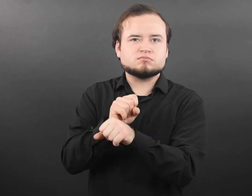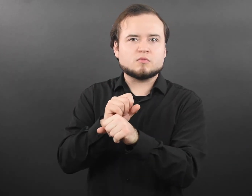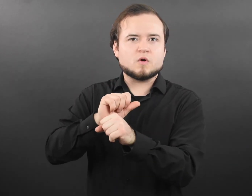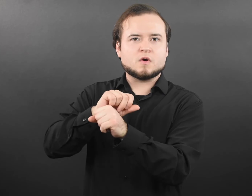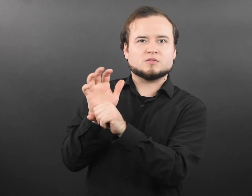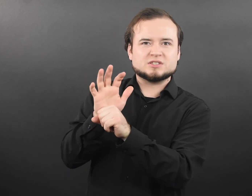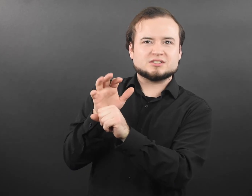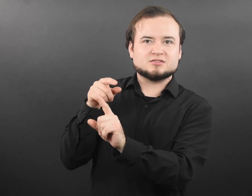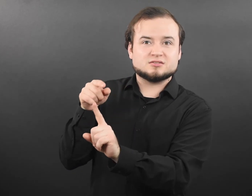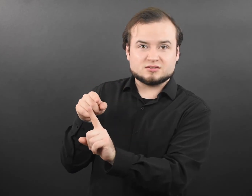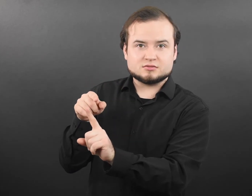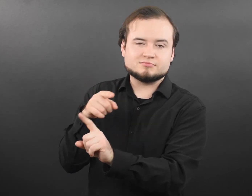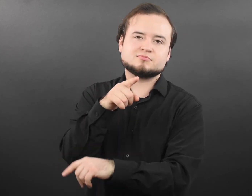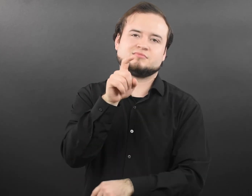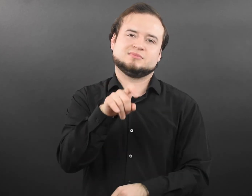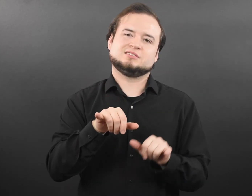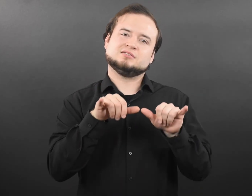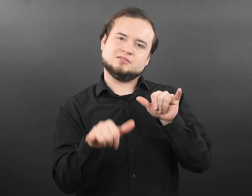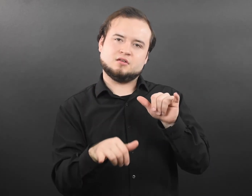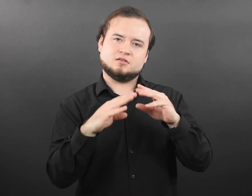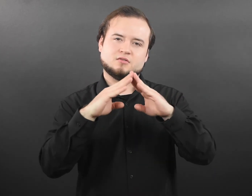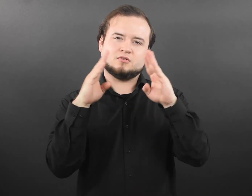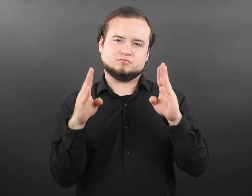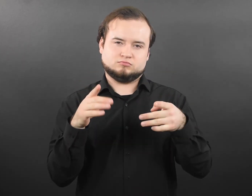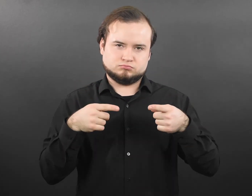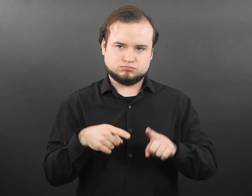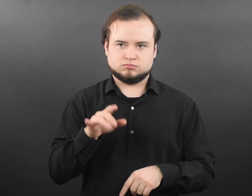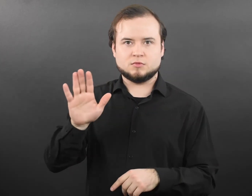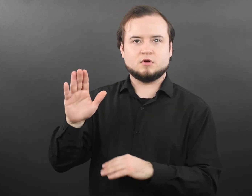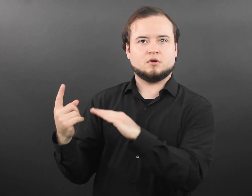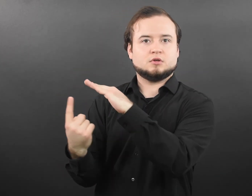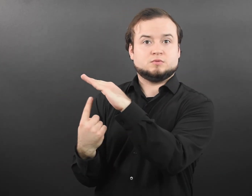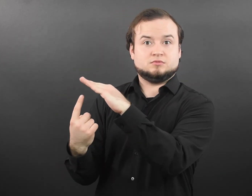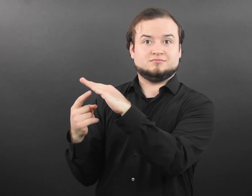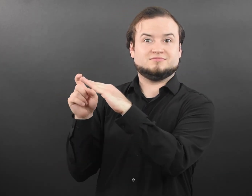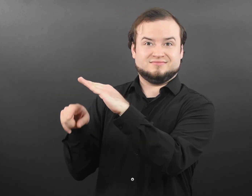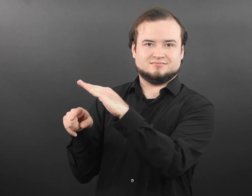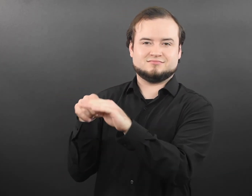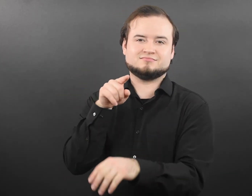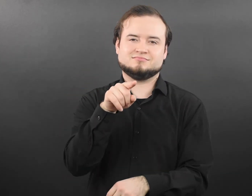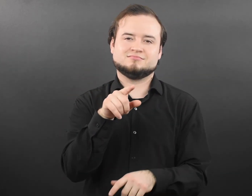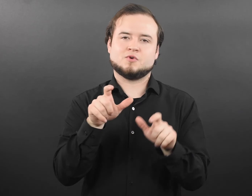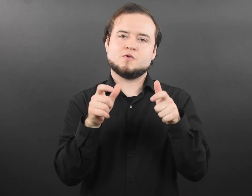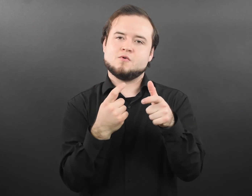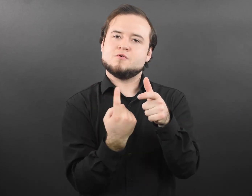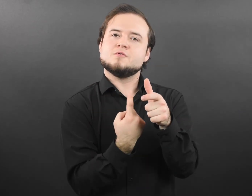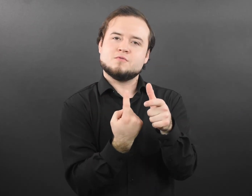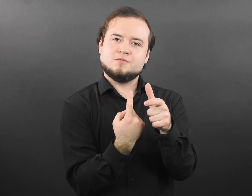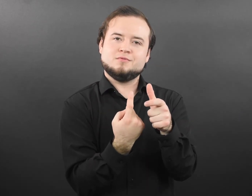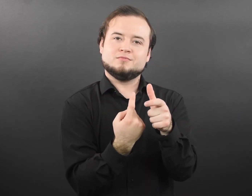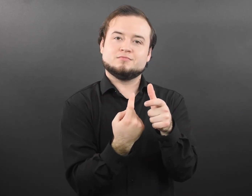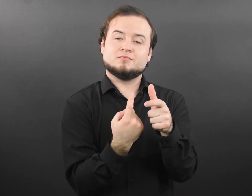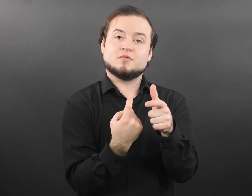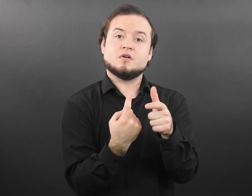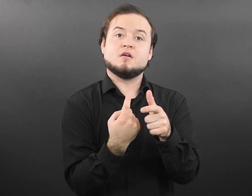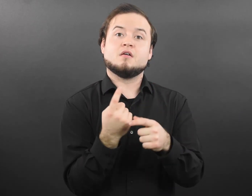stay home while they are in their isolation period, and then begin your quarantine period